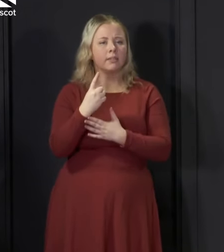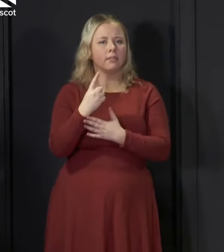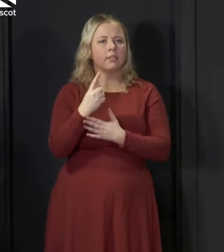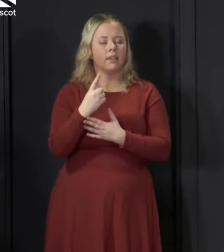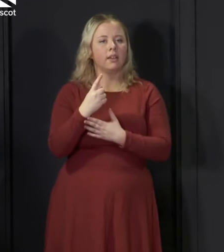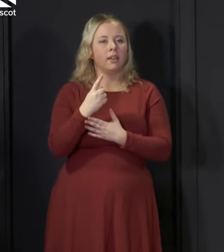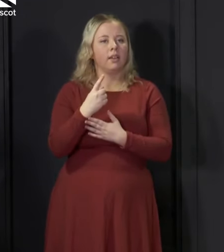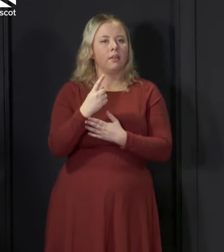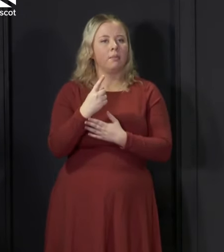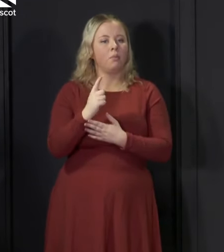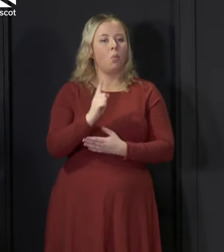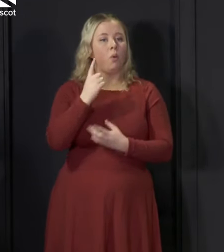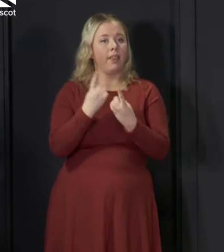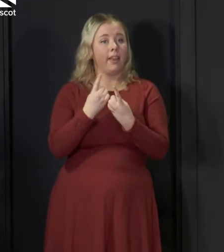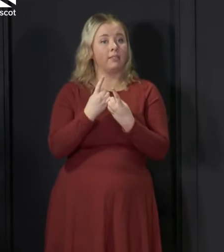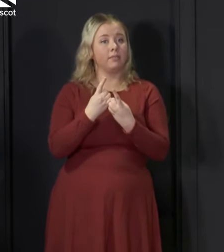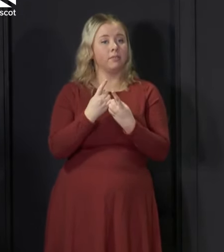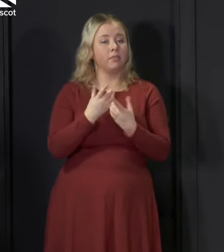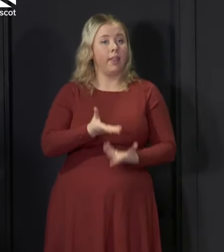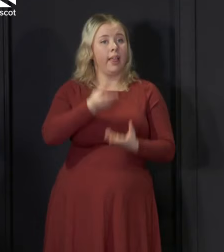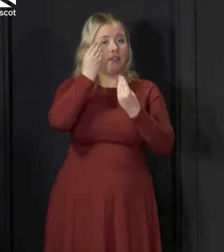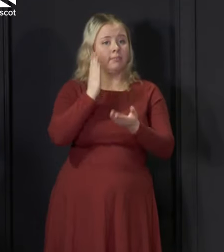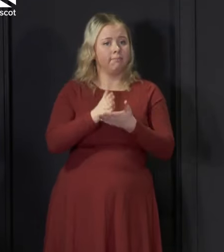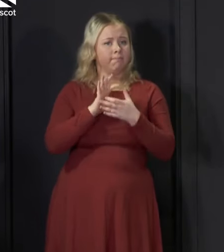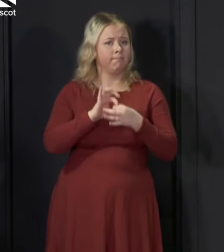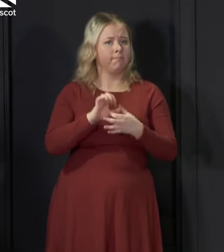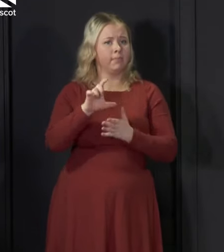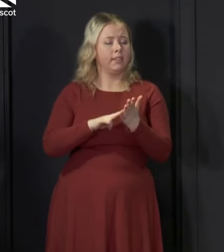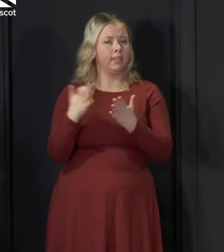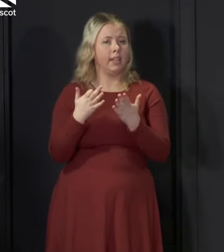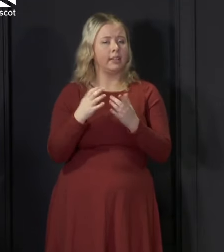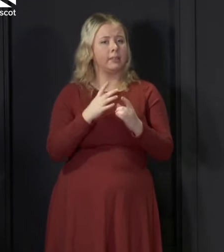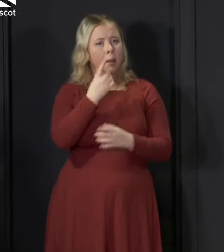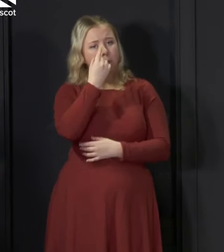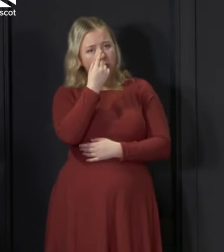we are, as I said a moment ago, certainly learning about this virus is that it may be